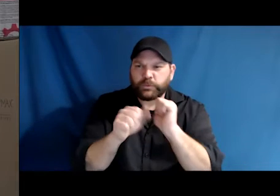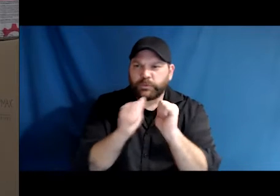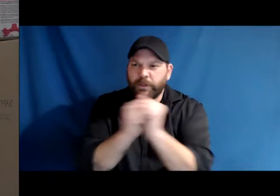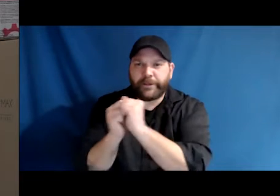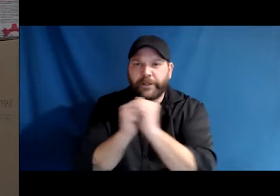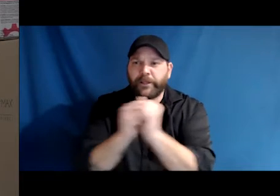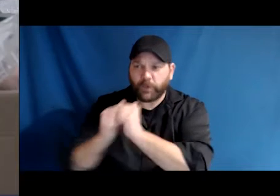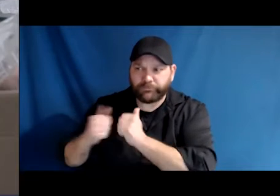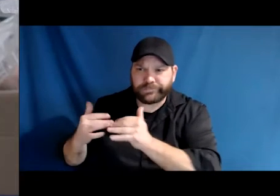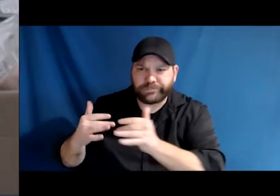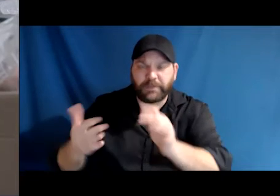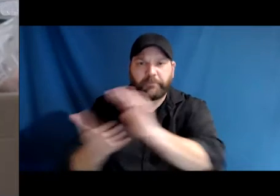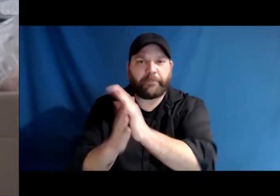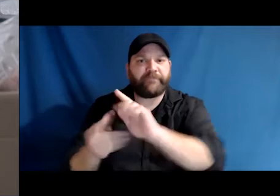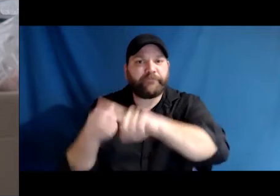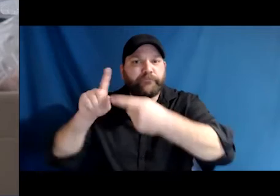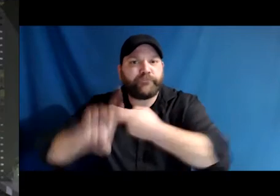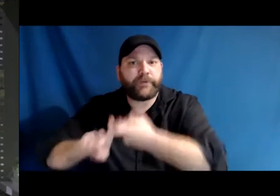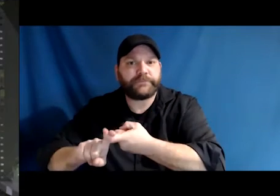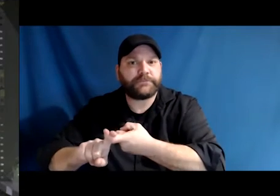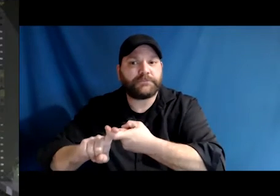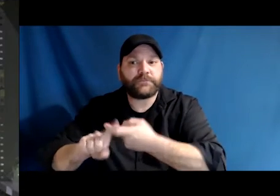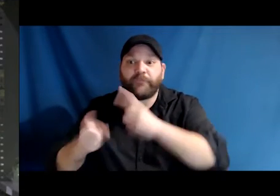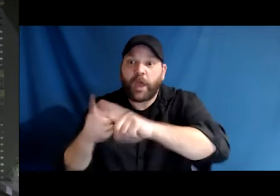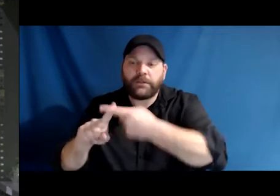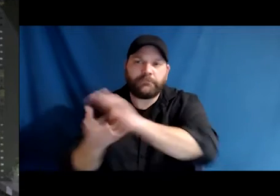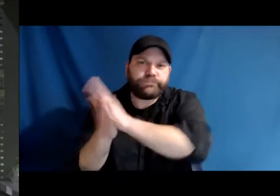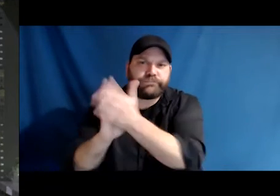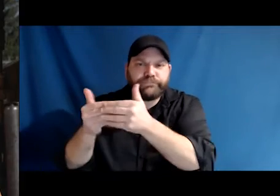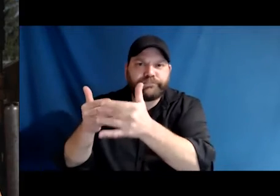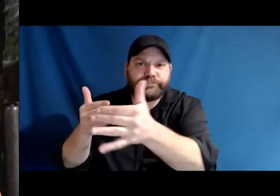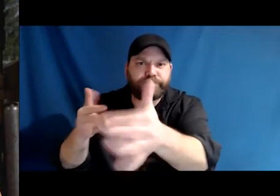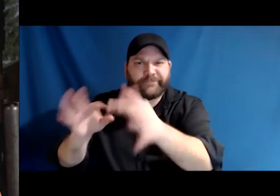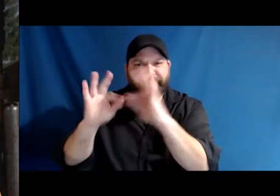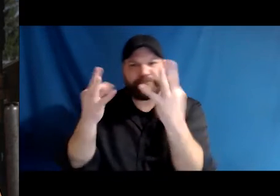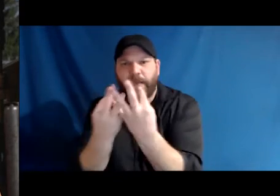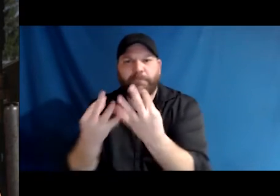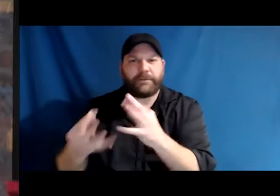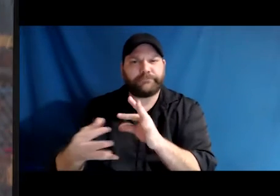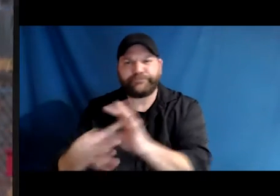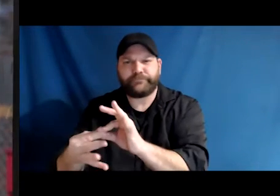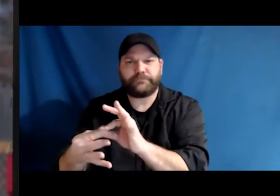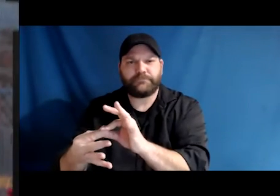Friends who have become like family. A community we have built, nurtured, and sustained